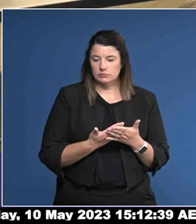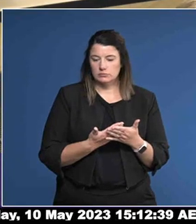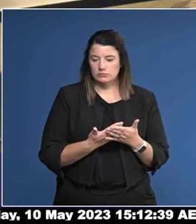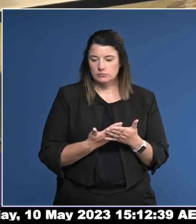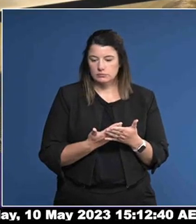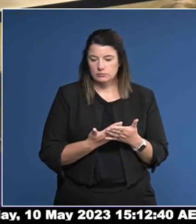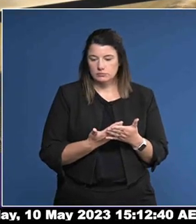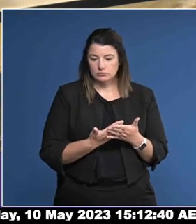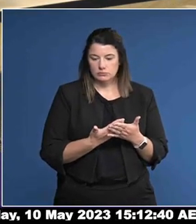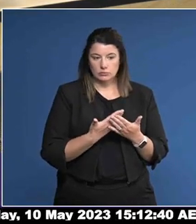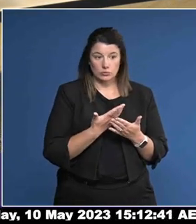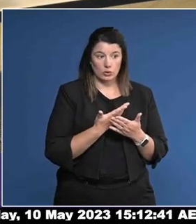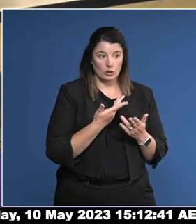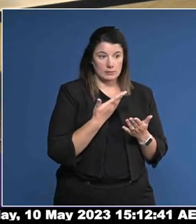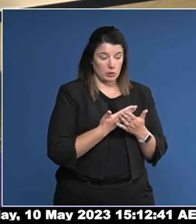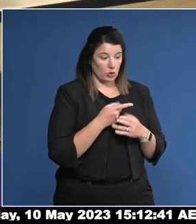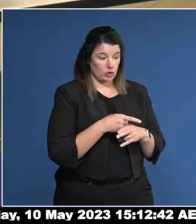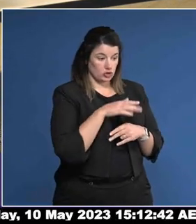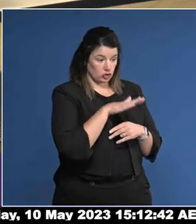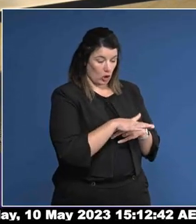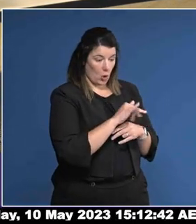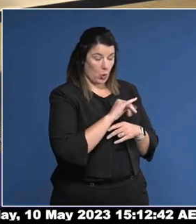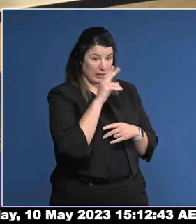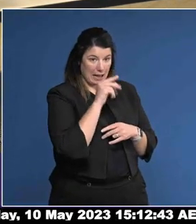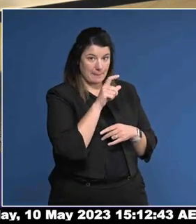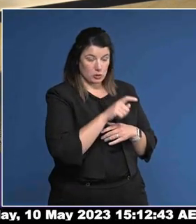person being engaged with the hospital.